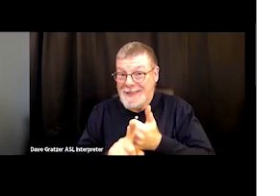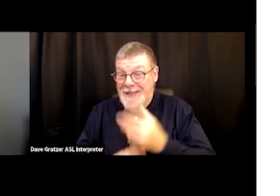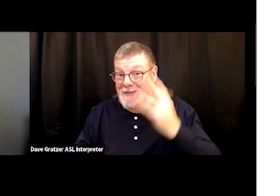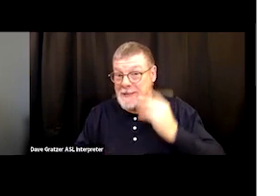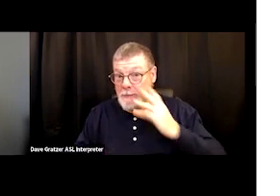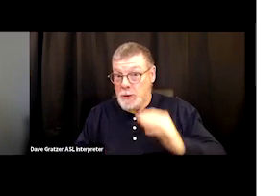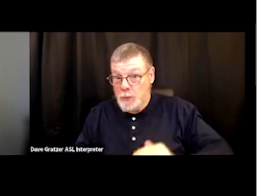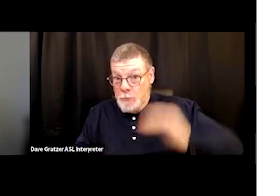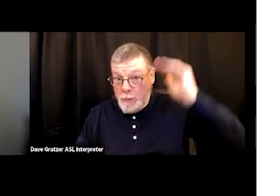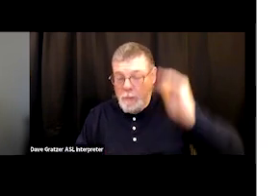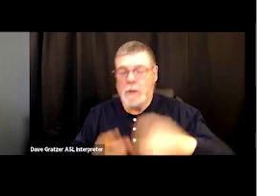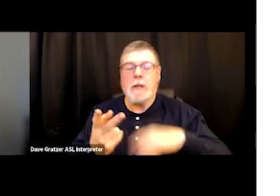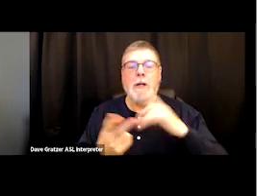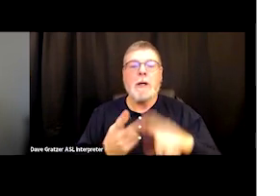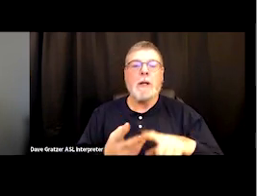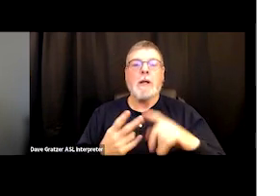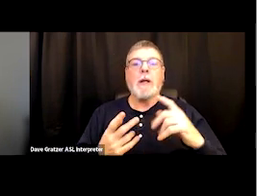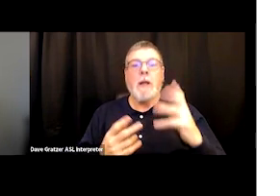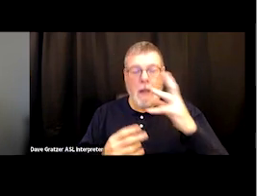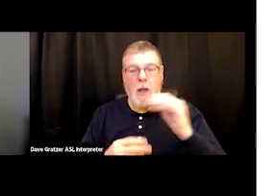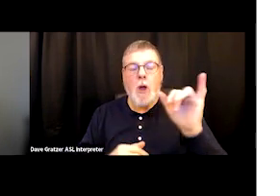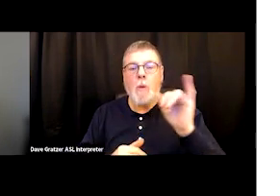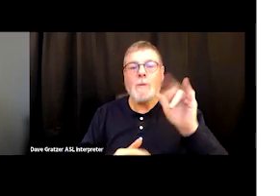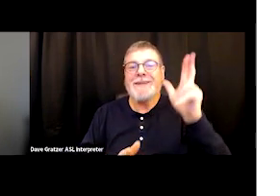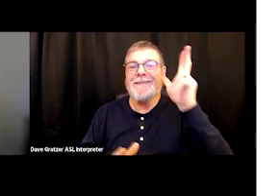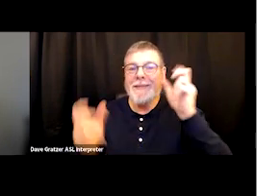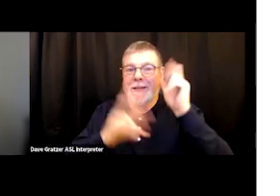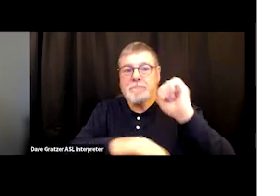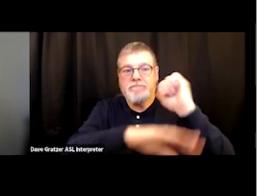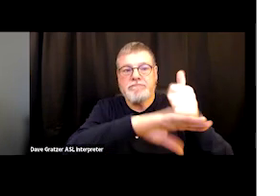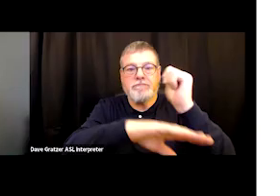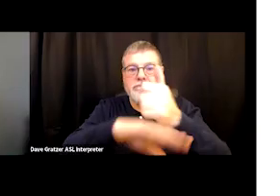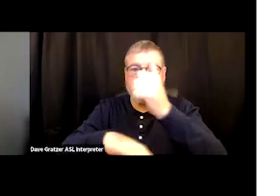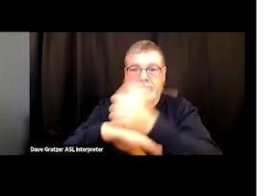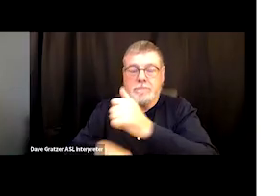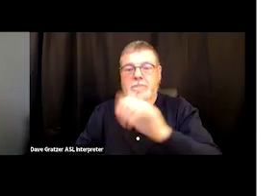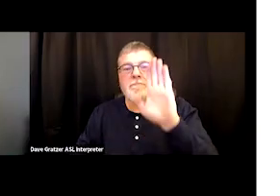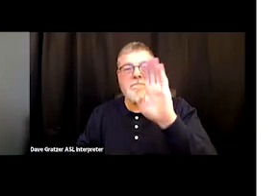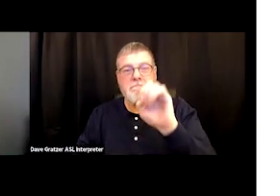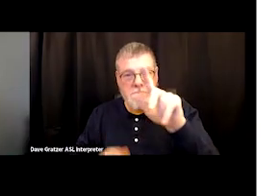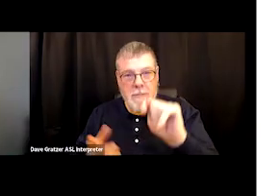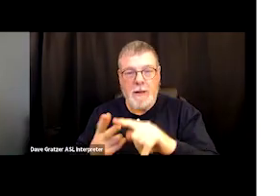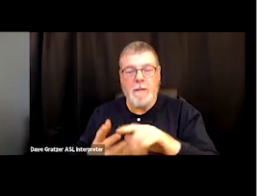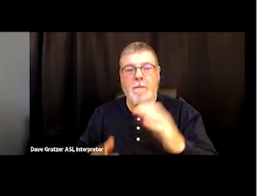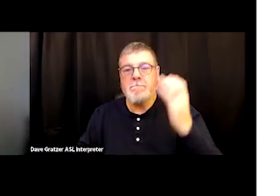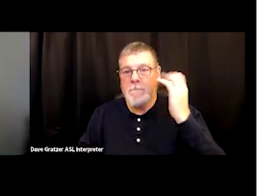Also, he would report that there were listening devices installed in belts and phones, and he didn't wanna meet with people